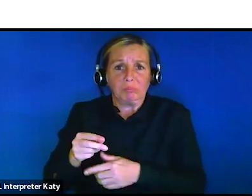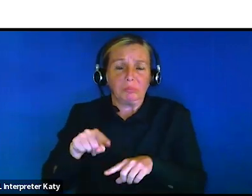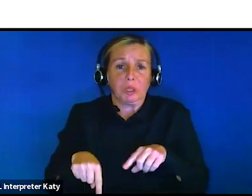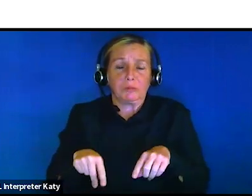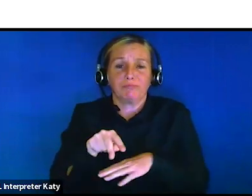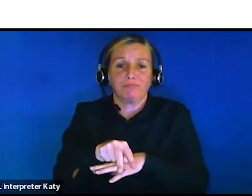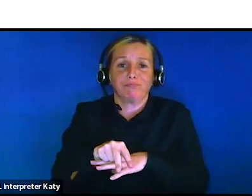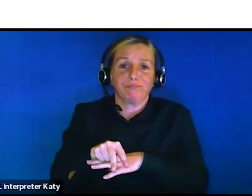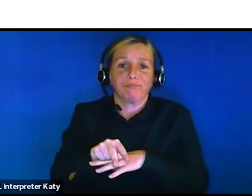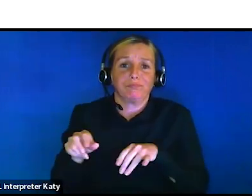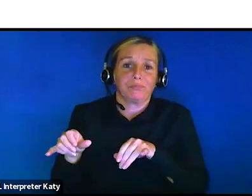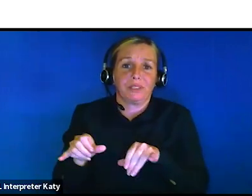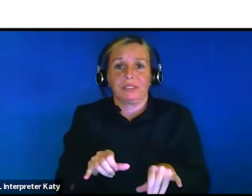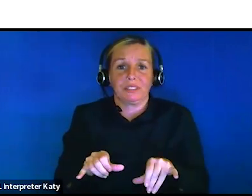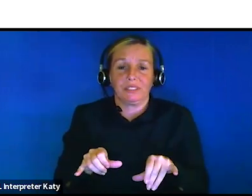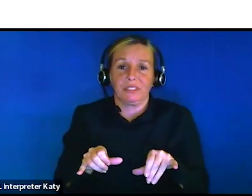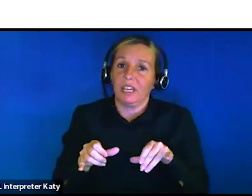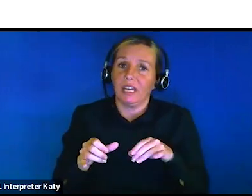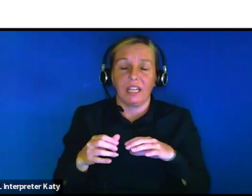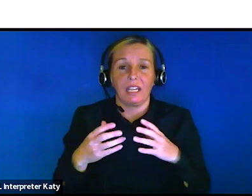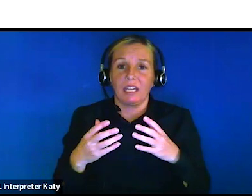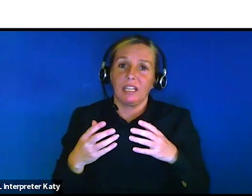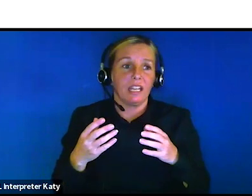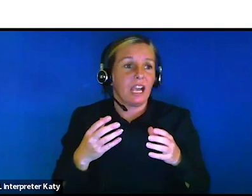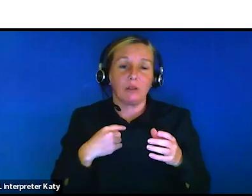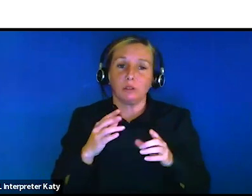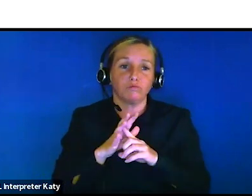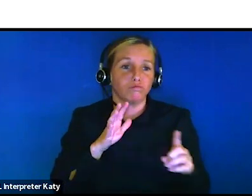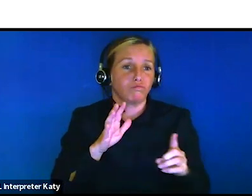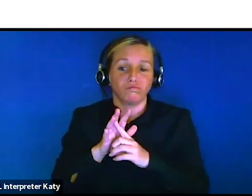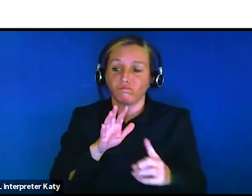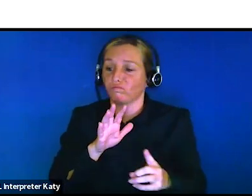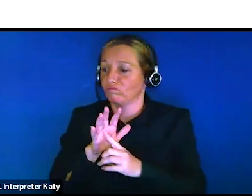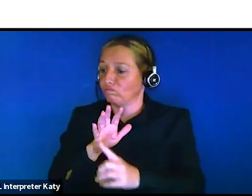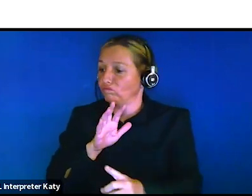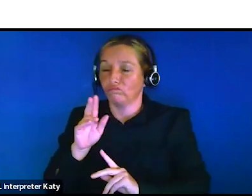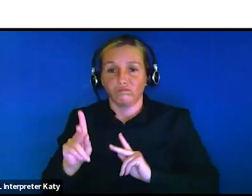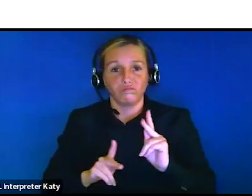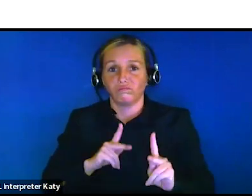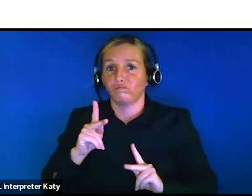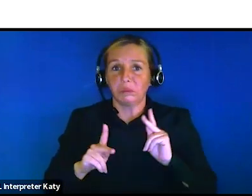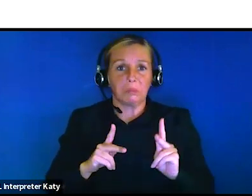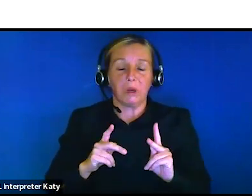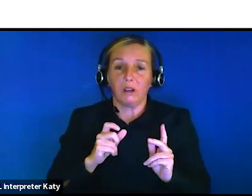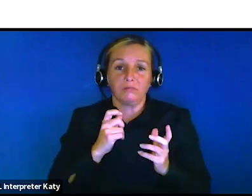I constantly burnt bridges and blew things up. I was not able to have a stable place